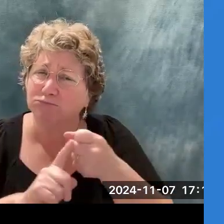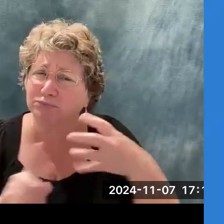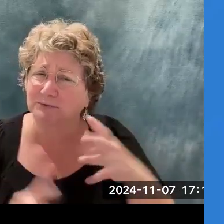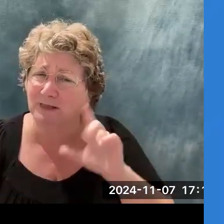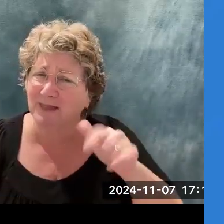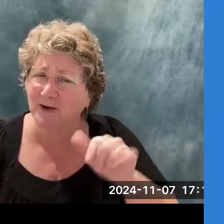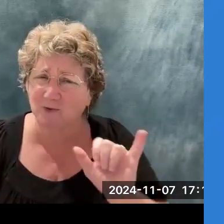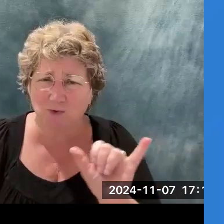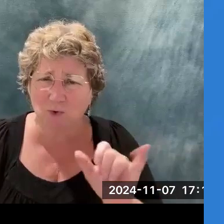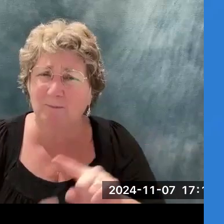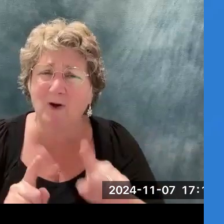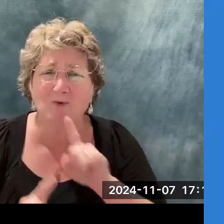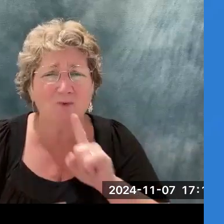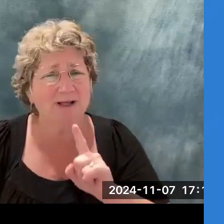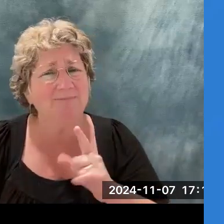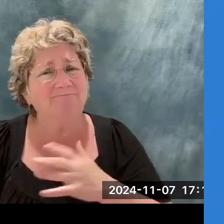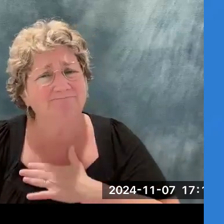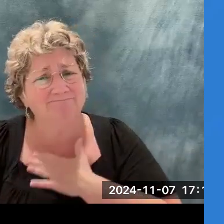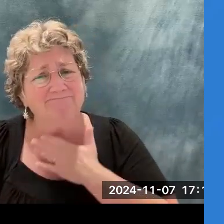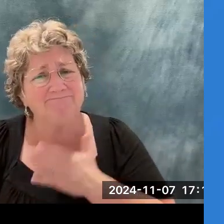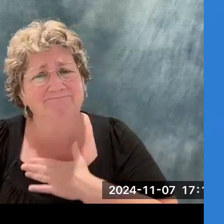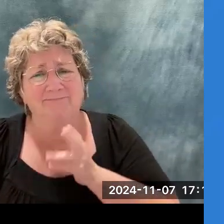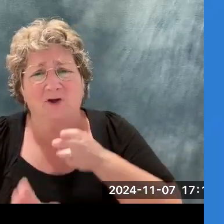you being here for this conversation, which